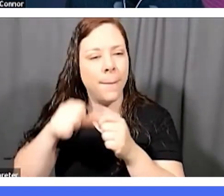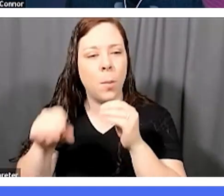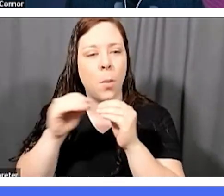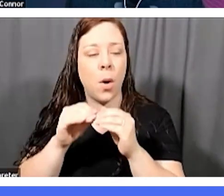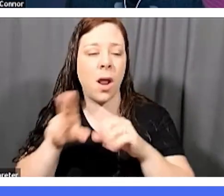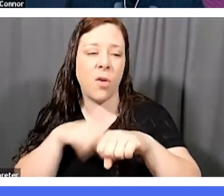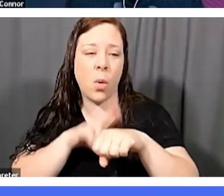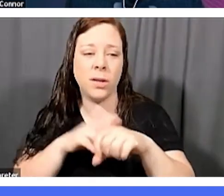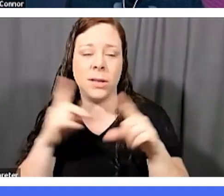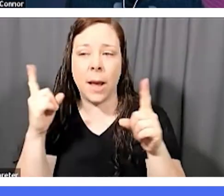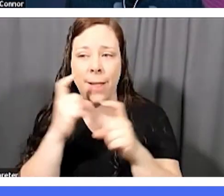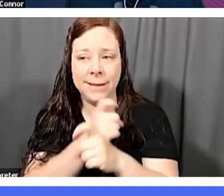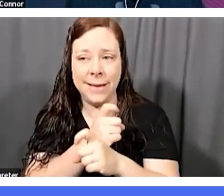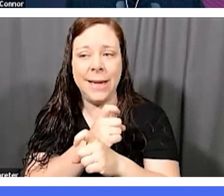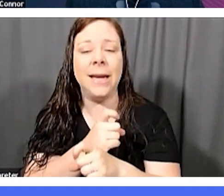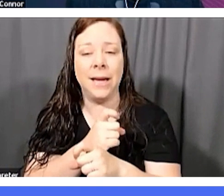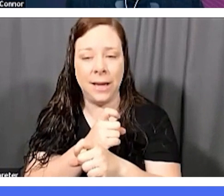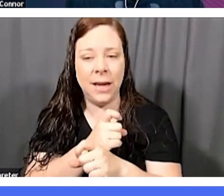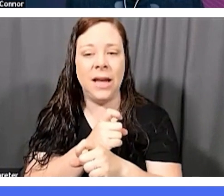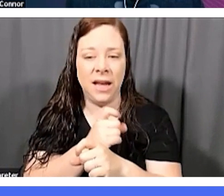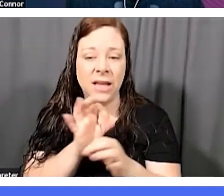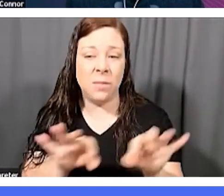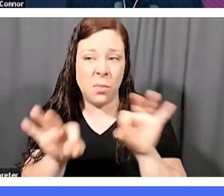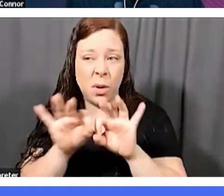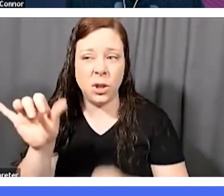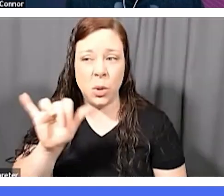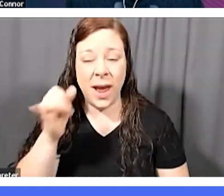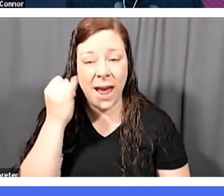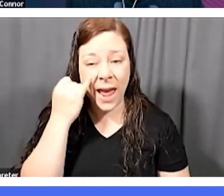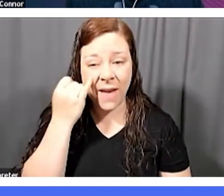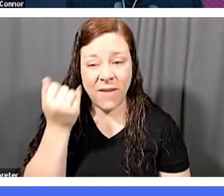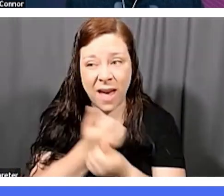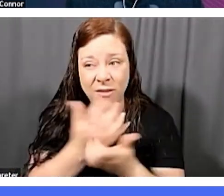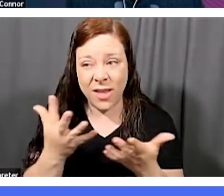of the material matters as well. So if the material that I present to you is super dry